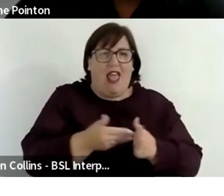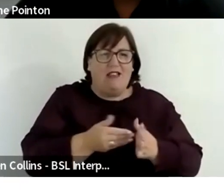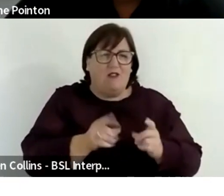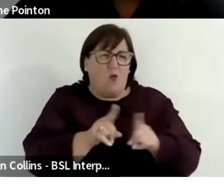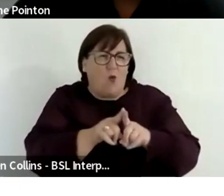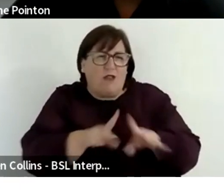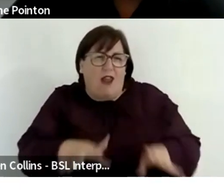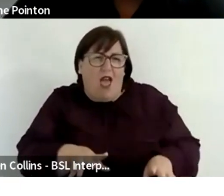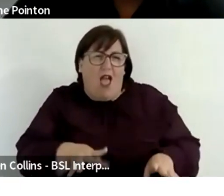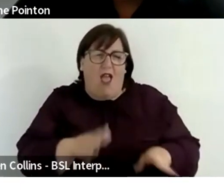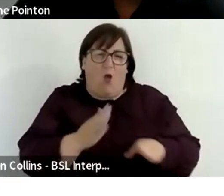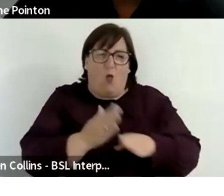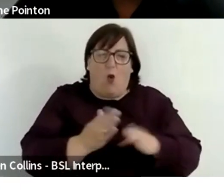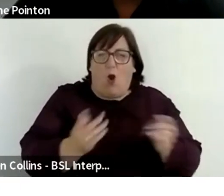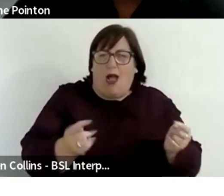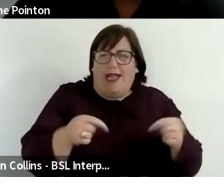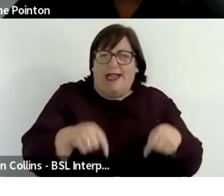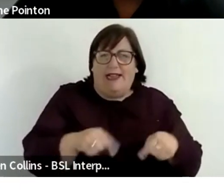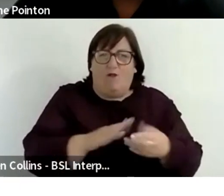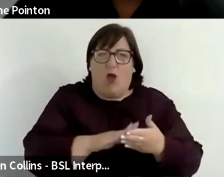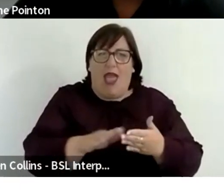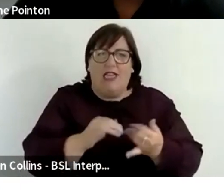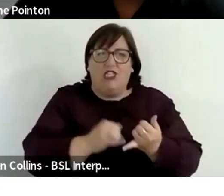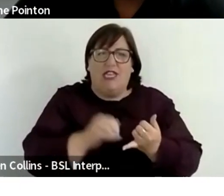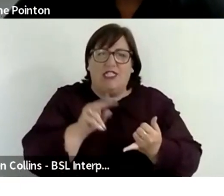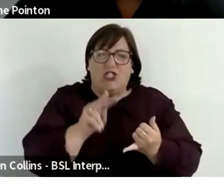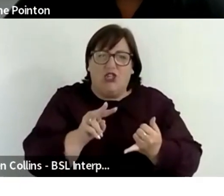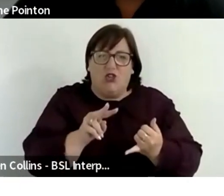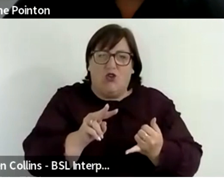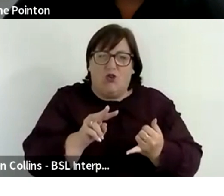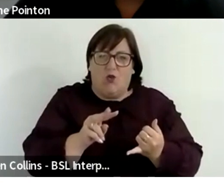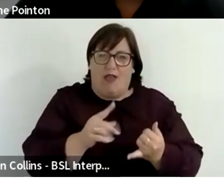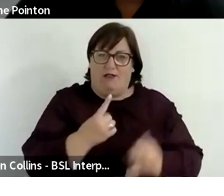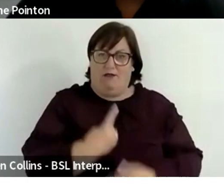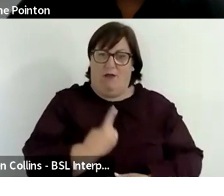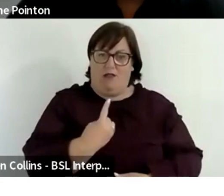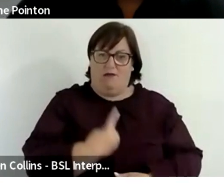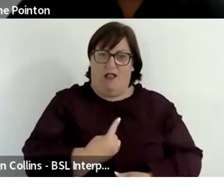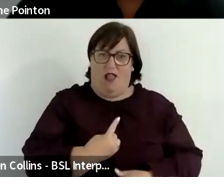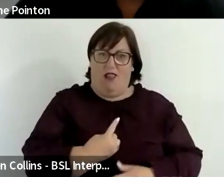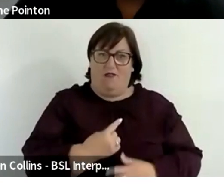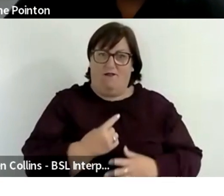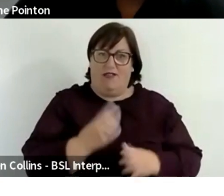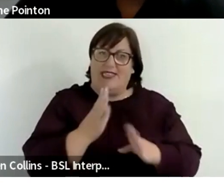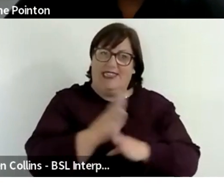as a disabled person with a hidden disability and also as an ally.